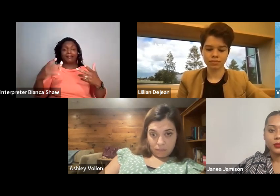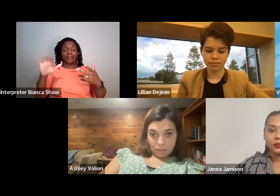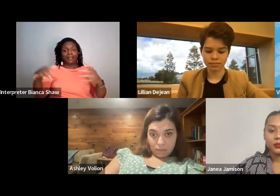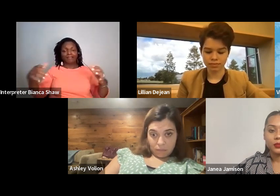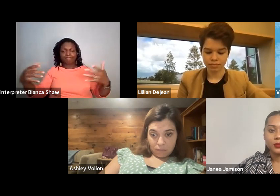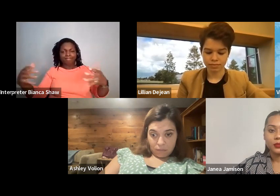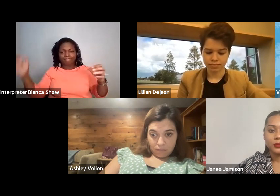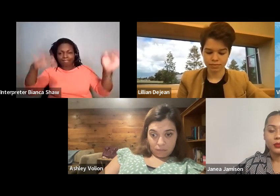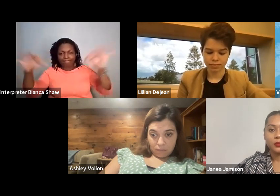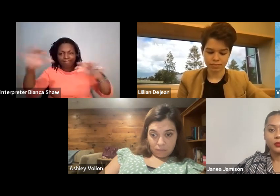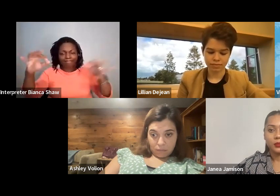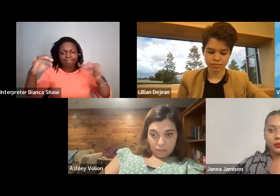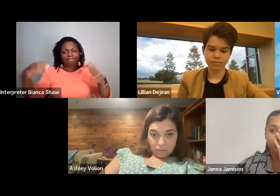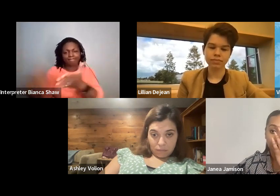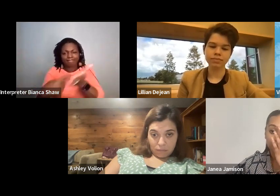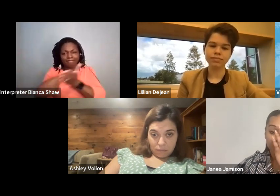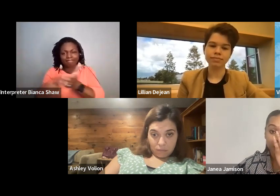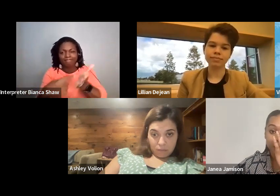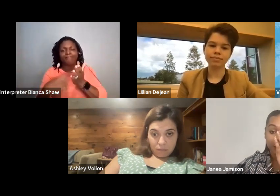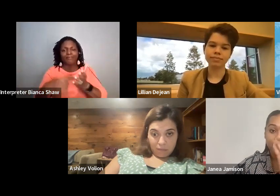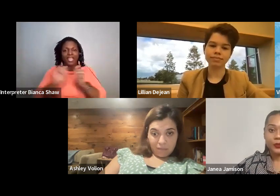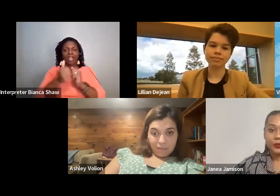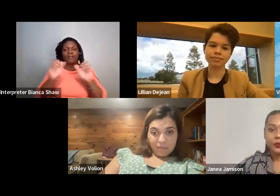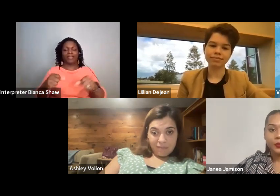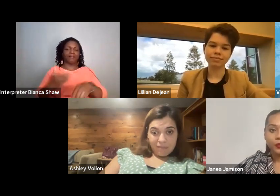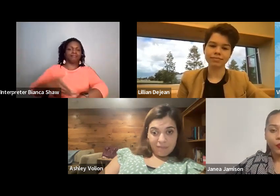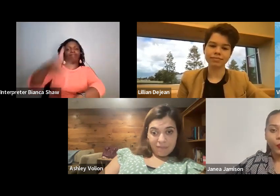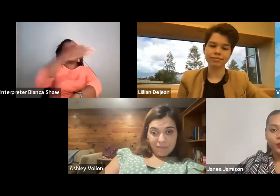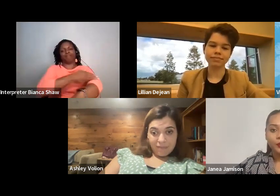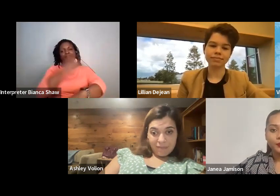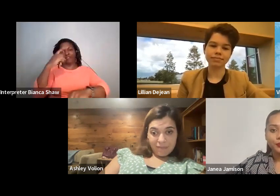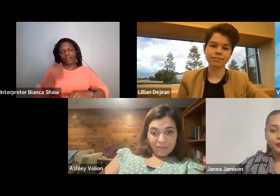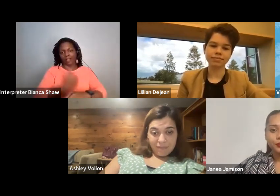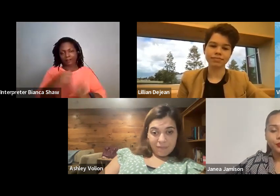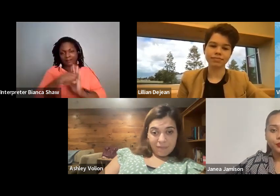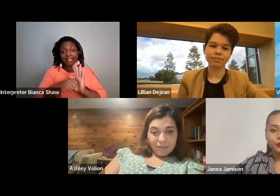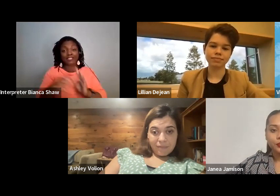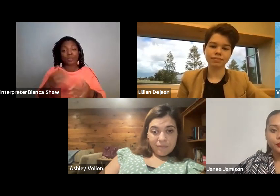I just want to applaud all the work that you've done, and and pulling together such a wonderful conference as well.